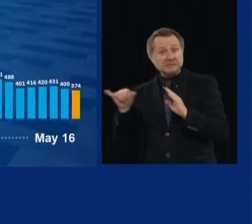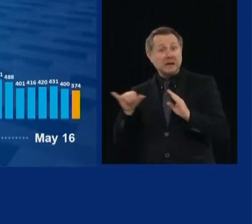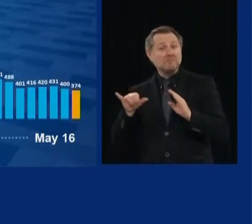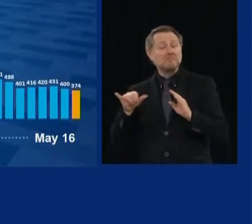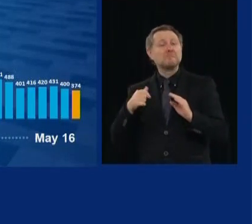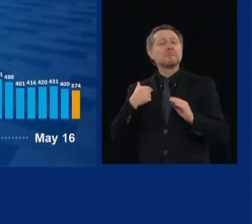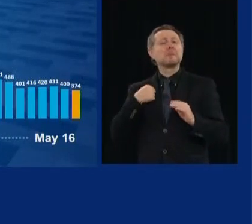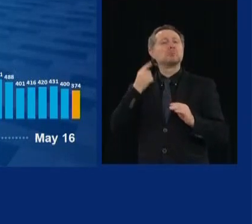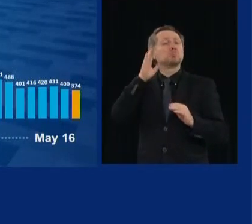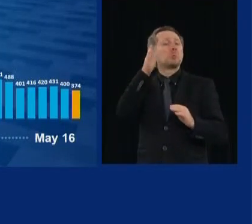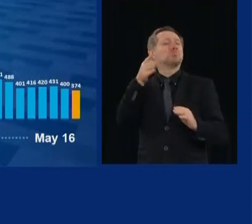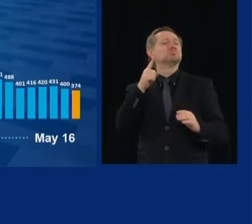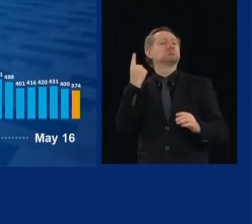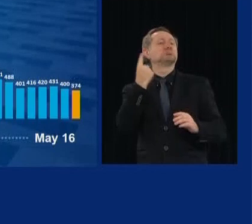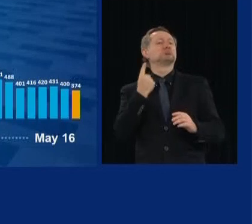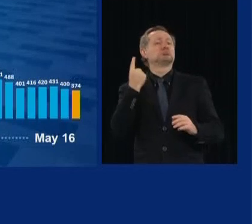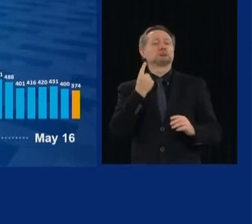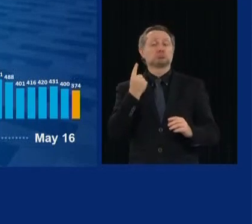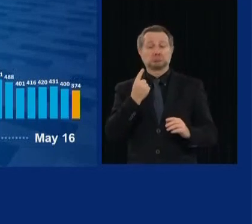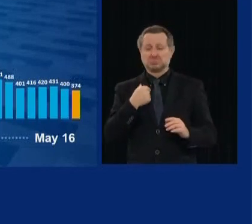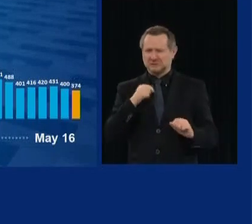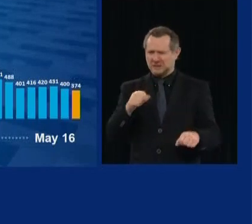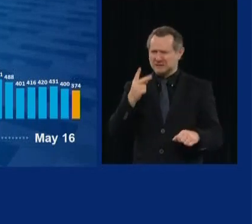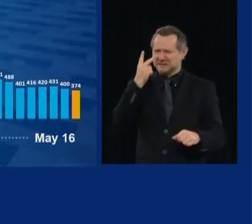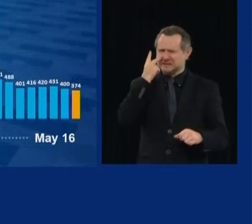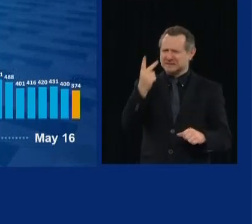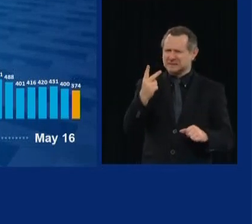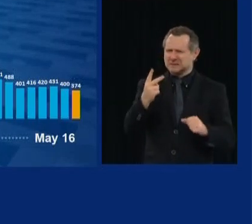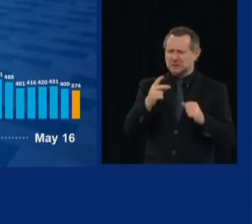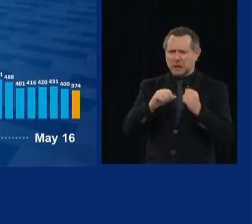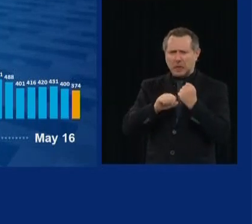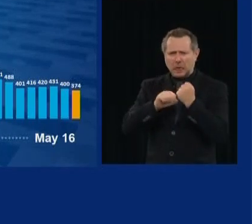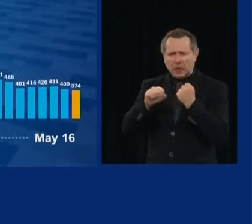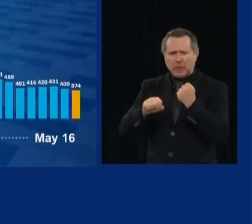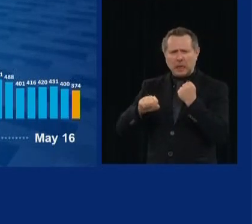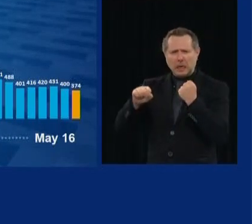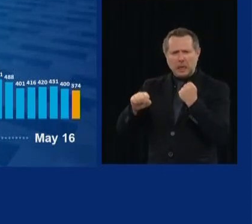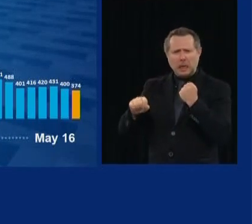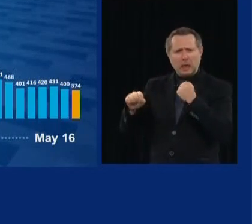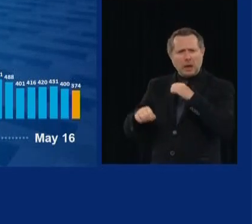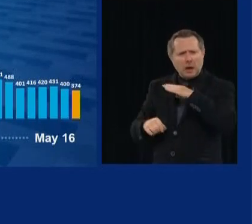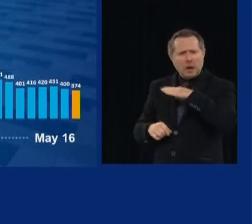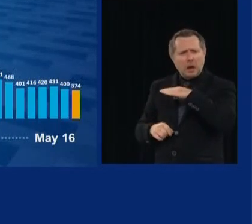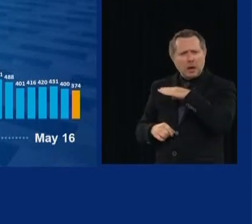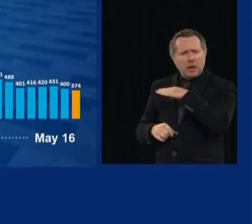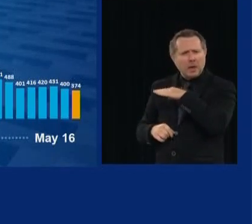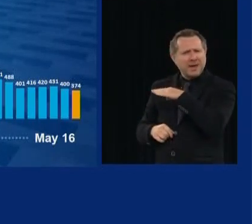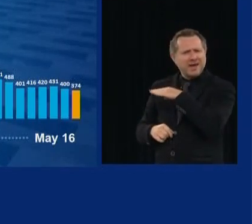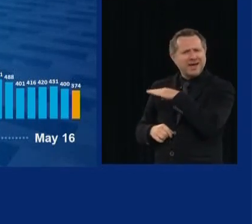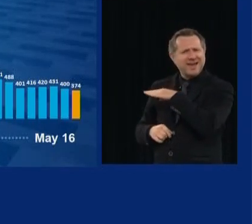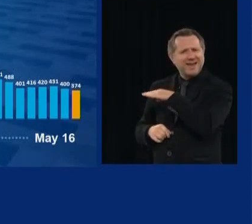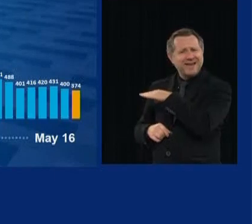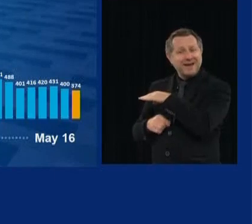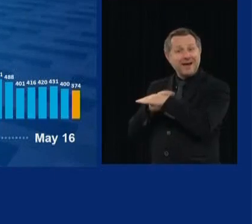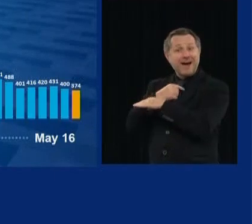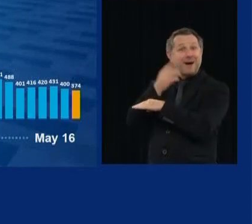WE KNEW A STEPHEN HARPER DECLINE WAS. WHAT WAS THE DECLINE GOING TO LOOK LIKE? WHAT WAS THE CONTOUR OF THE